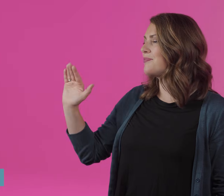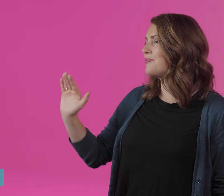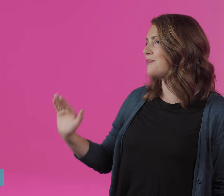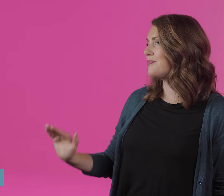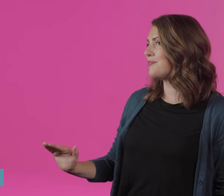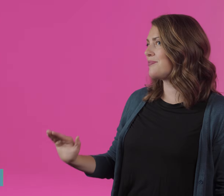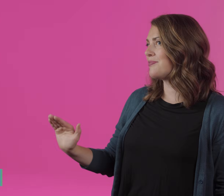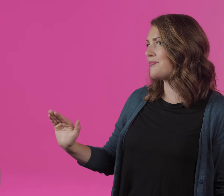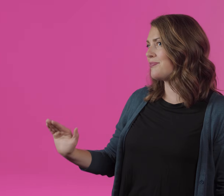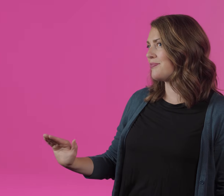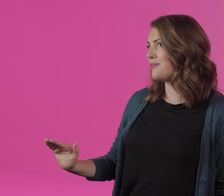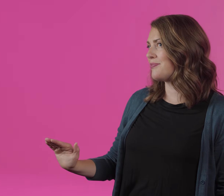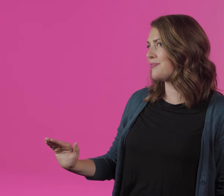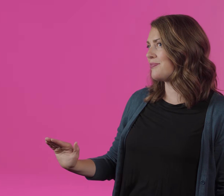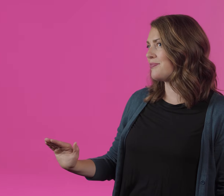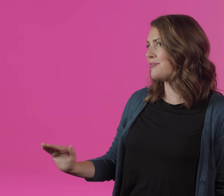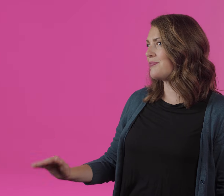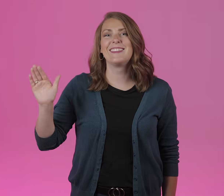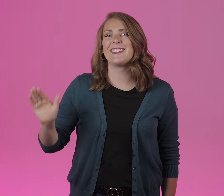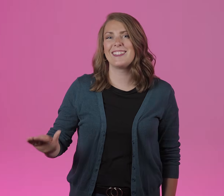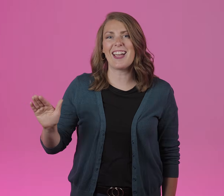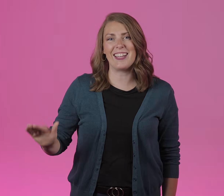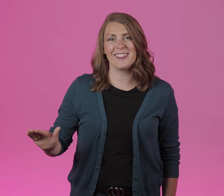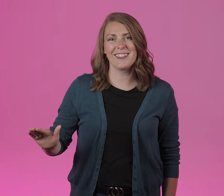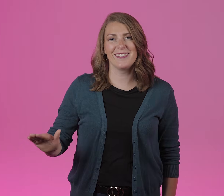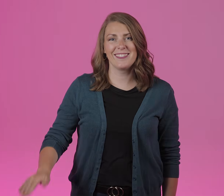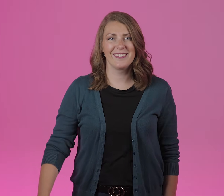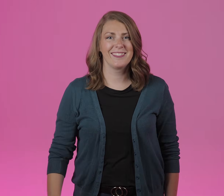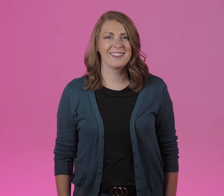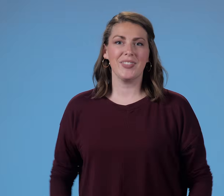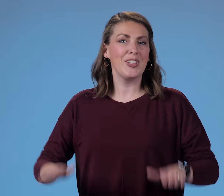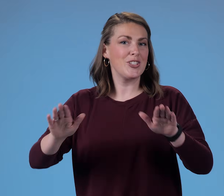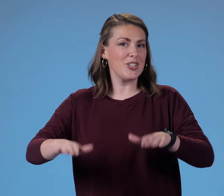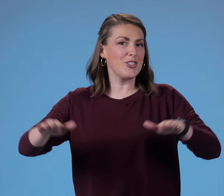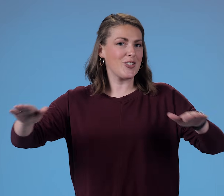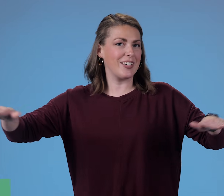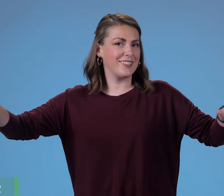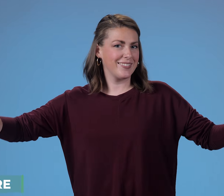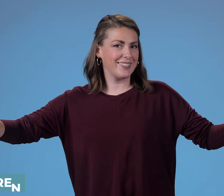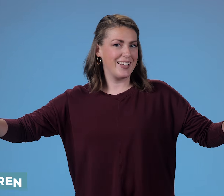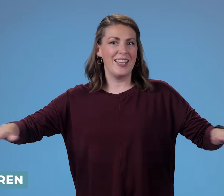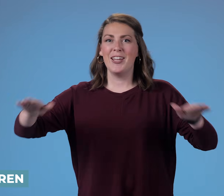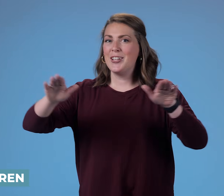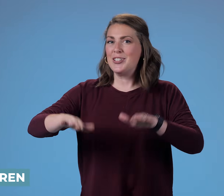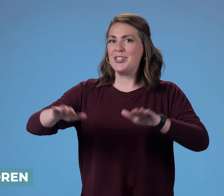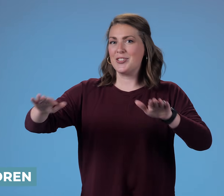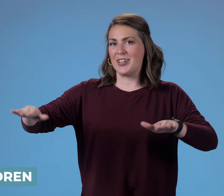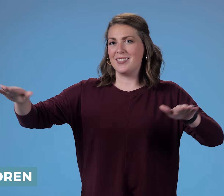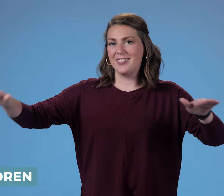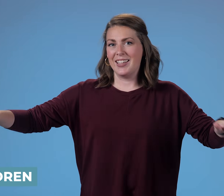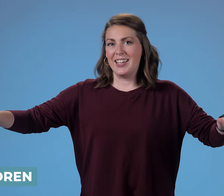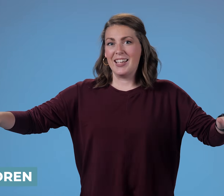You're patting the child on their head. Child. Children.